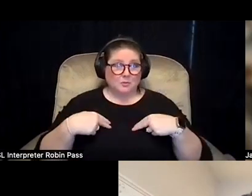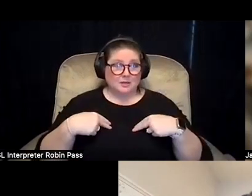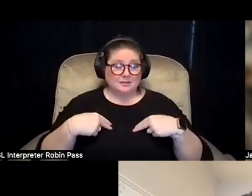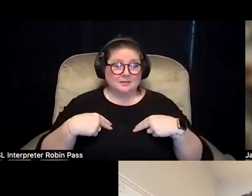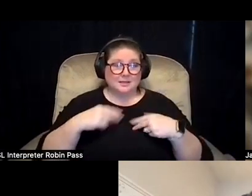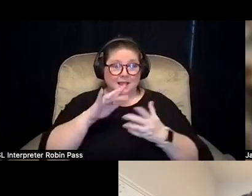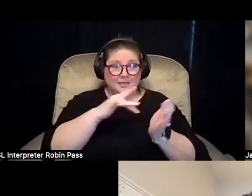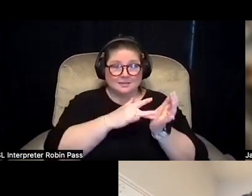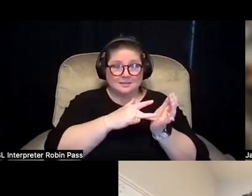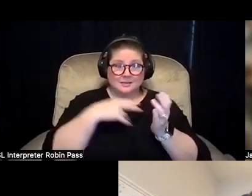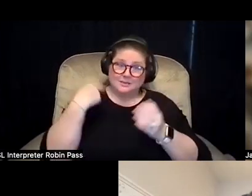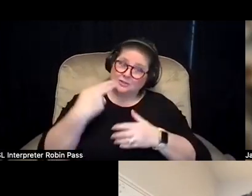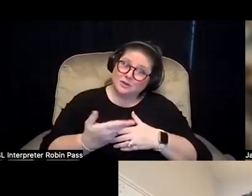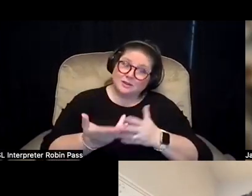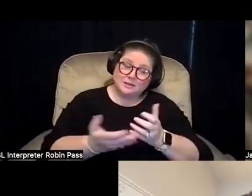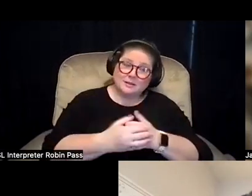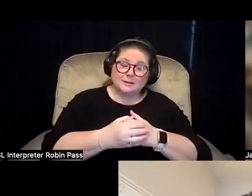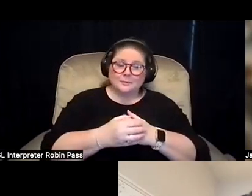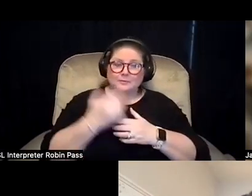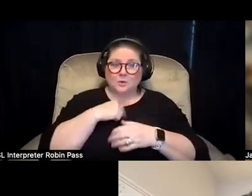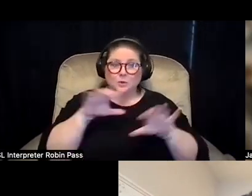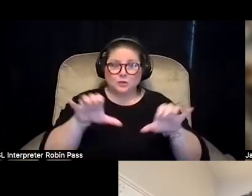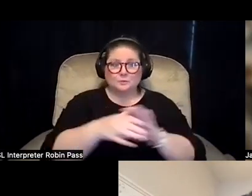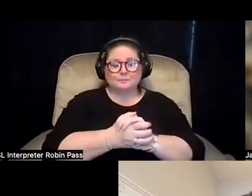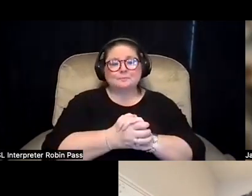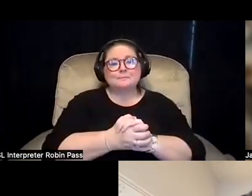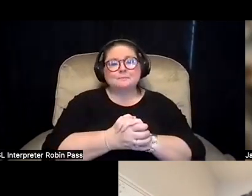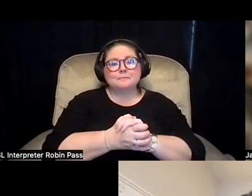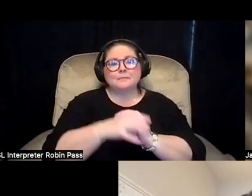you know history and everything that we do um i have a question from the chat